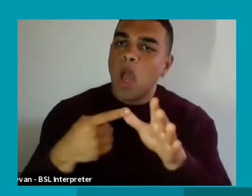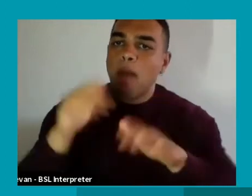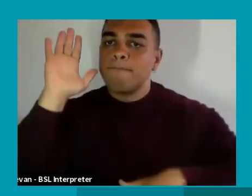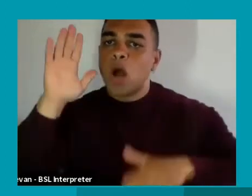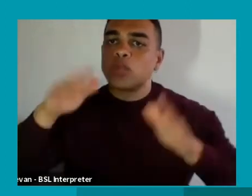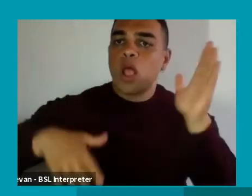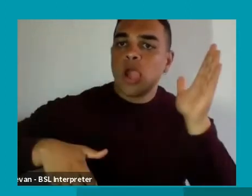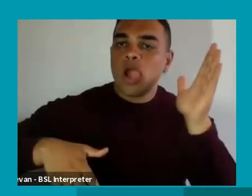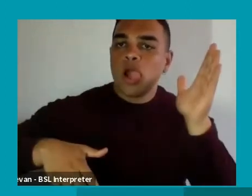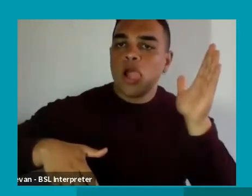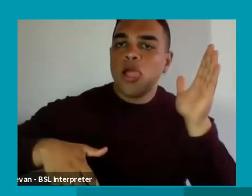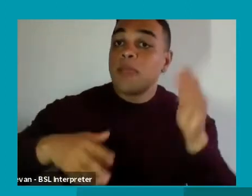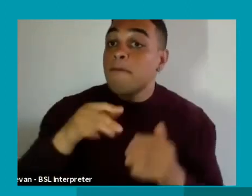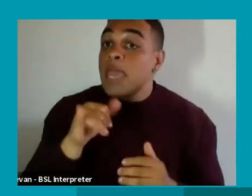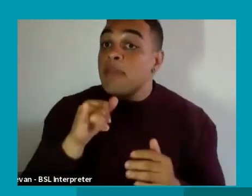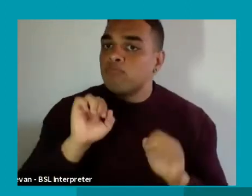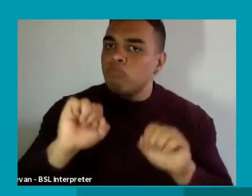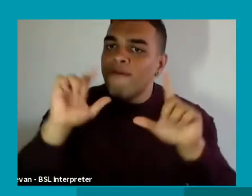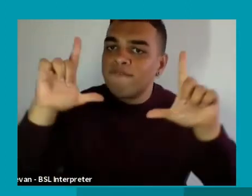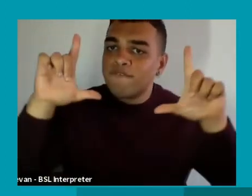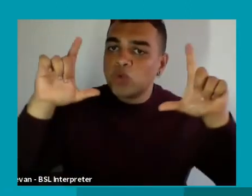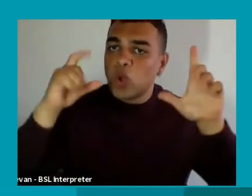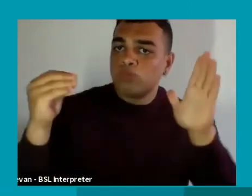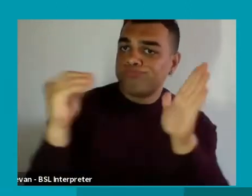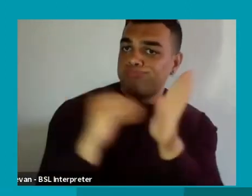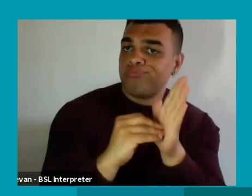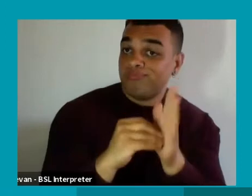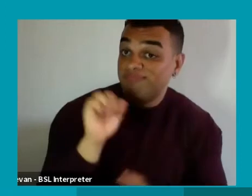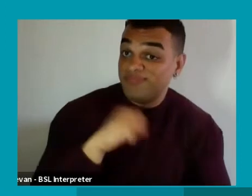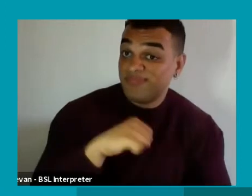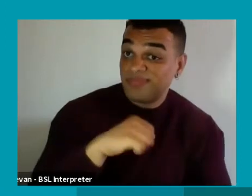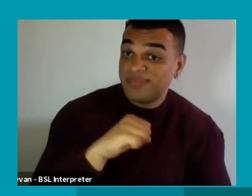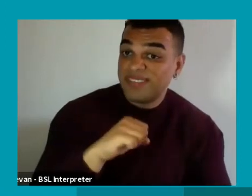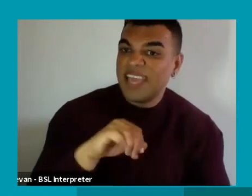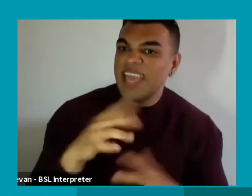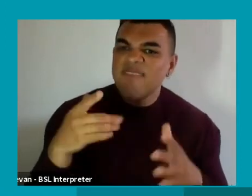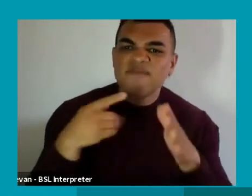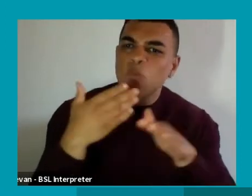This is a little bit industry specific, but probably have a look and see what the submission guidelines are for